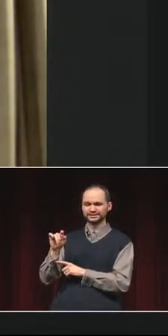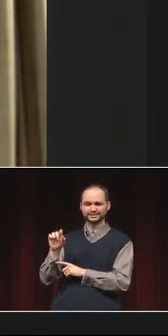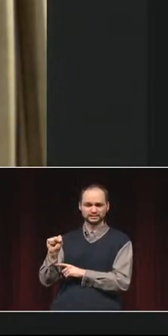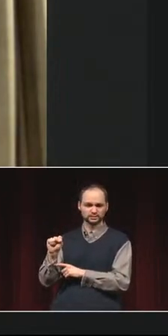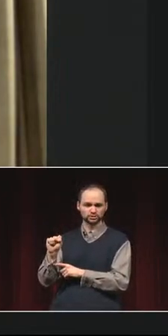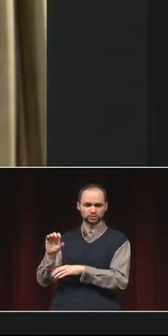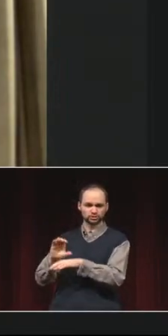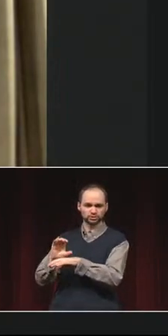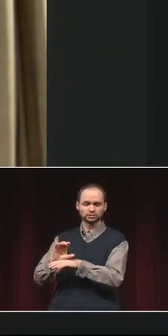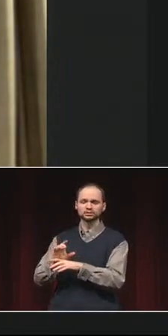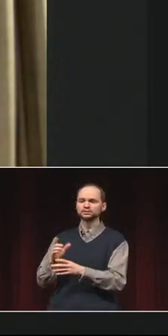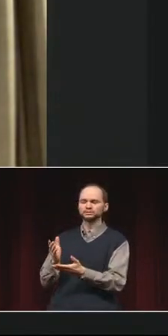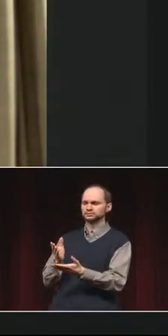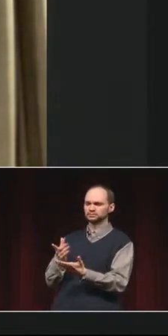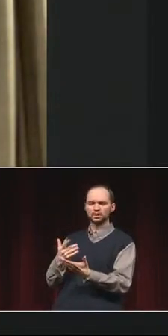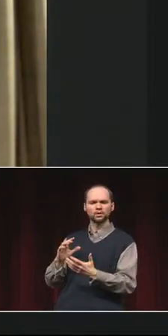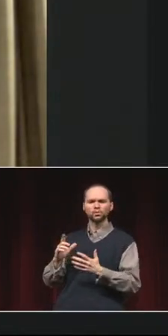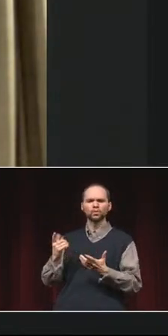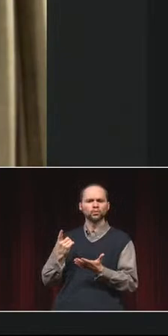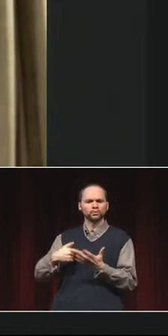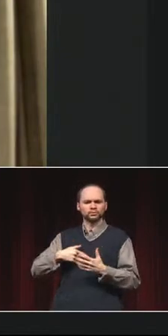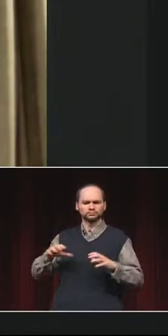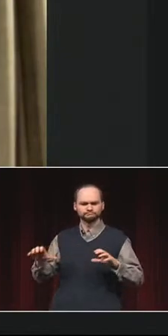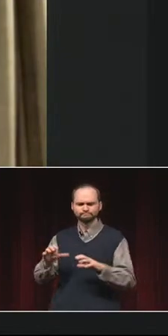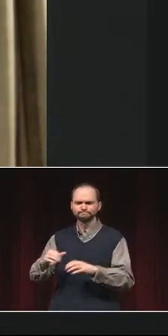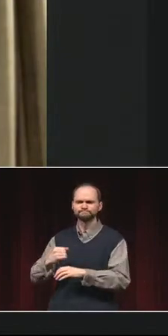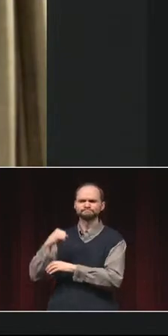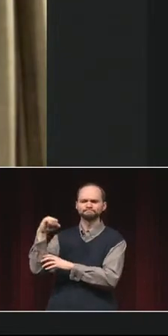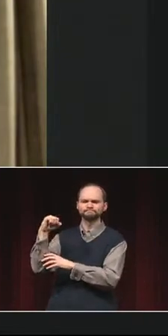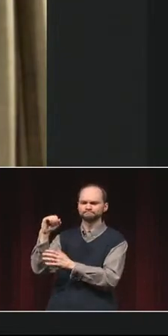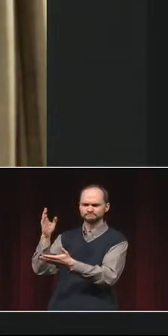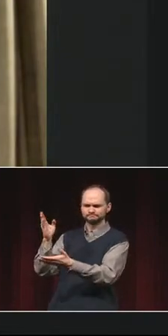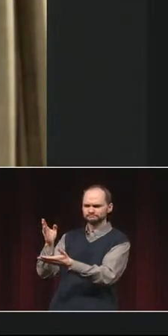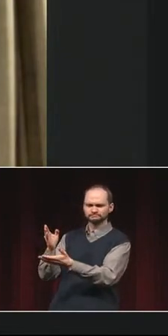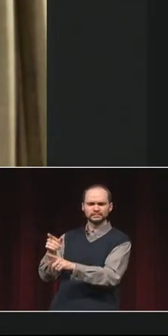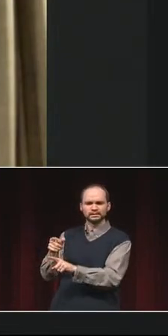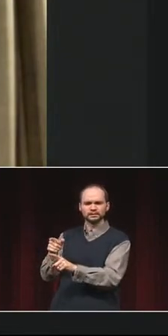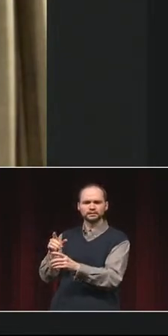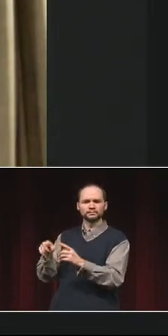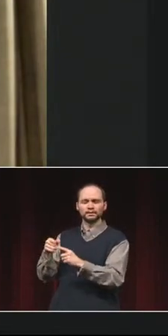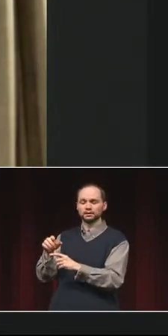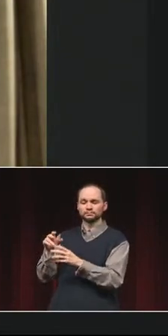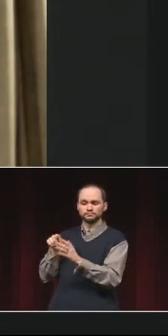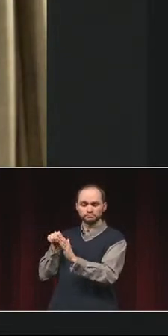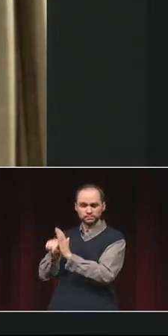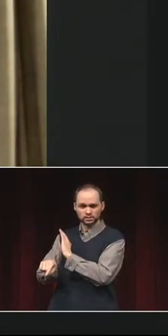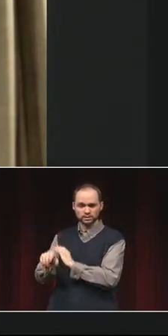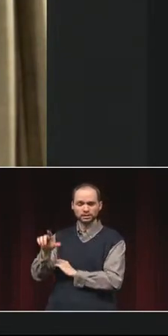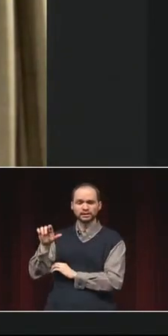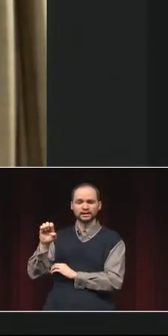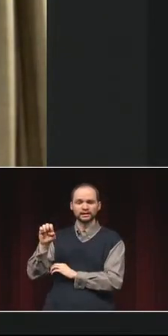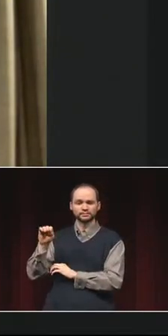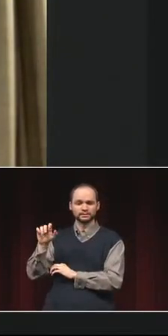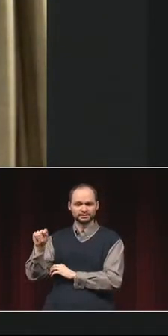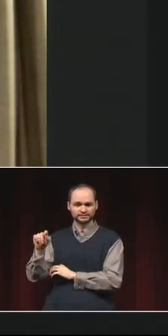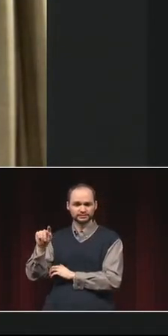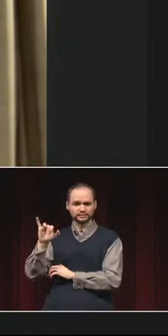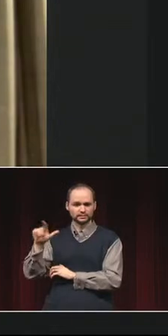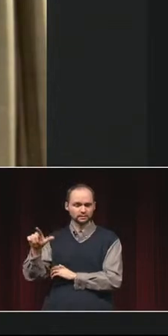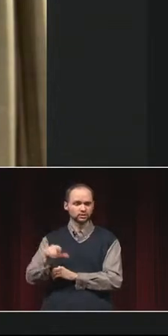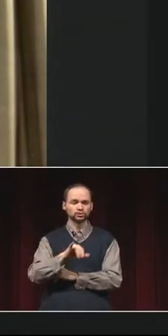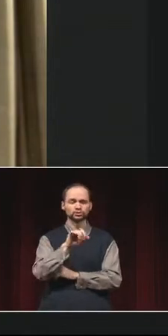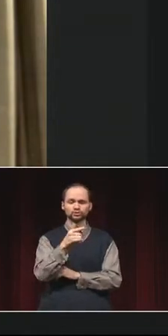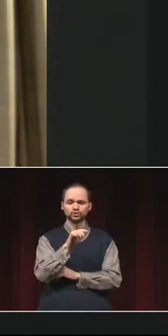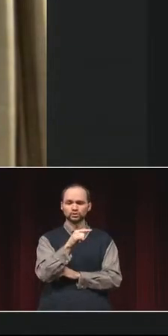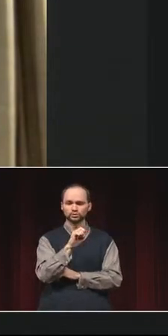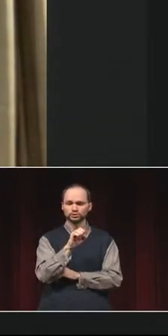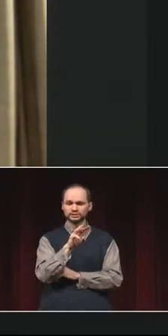Emmett Till and activist George W Lee and Lamar Smith. I guess you could say